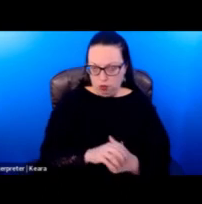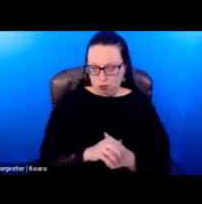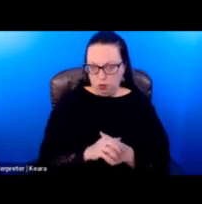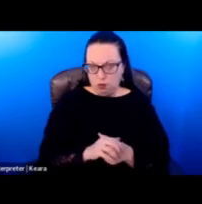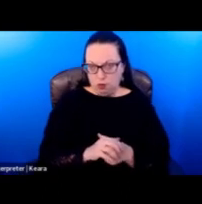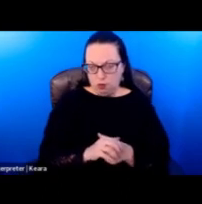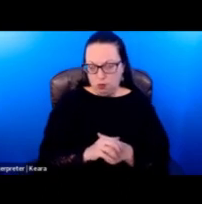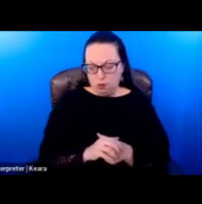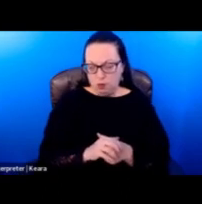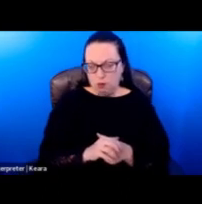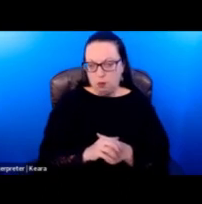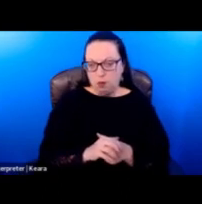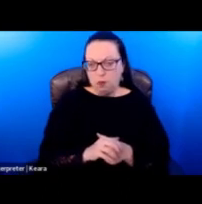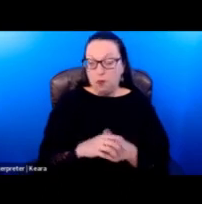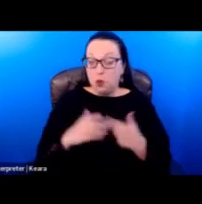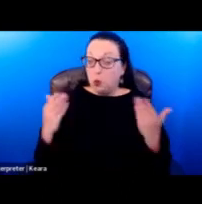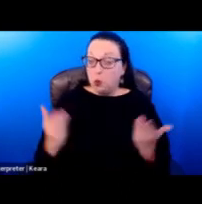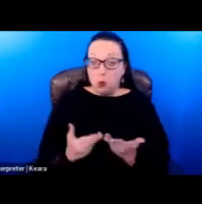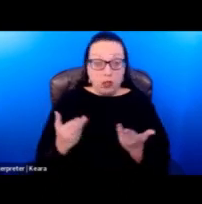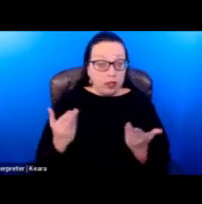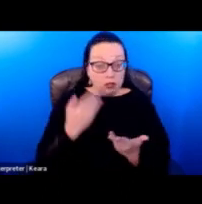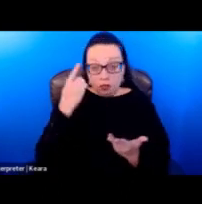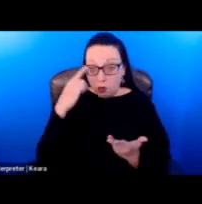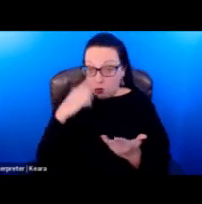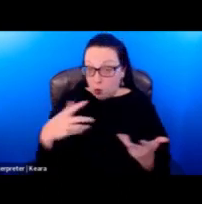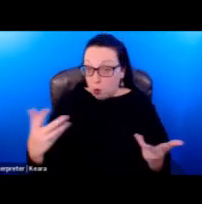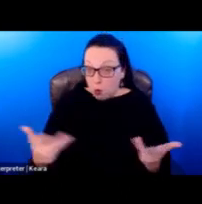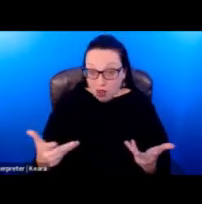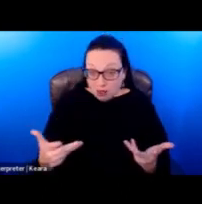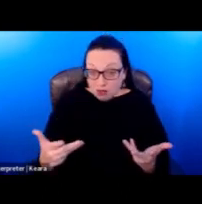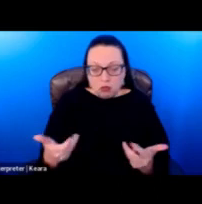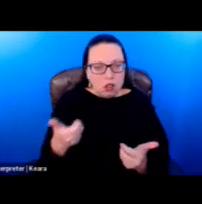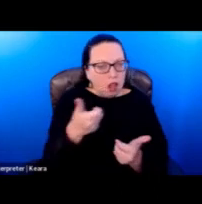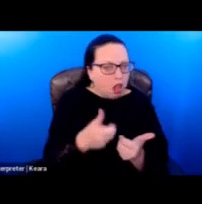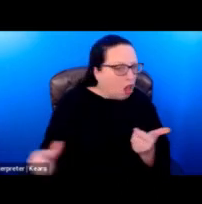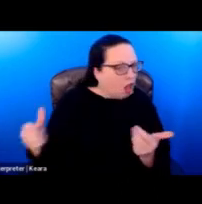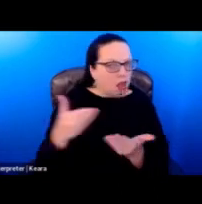We're here for anything you need. If you're talking about building screenings, or if you